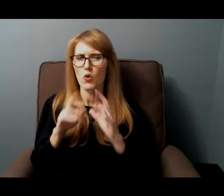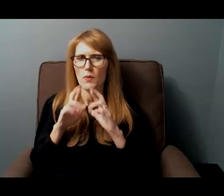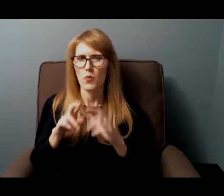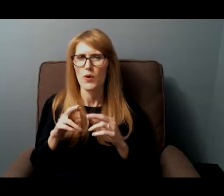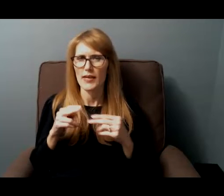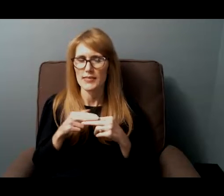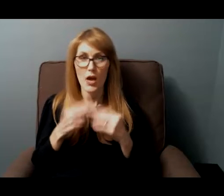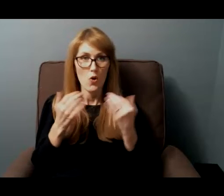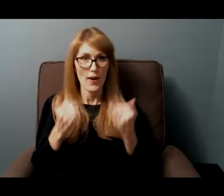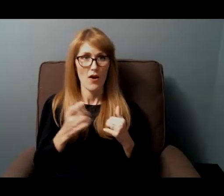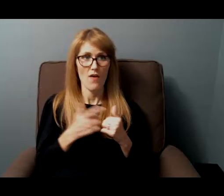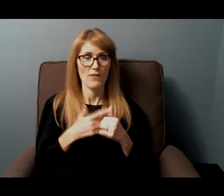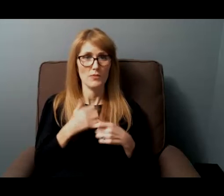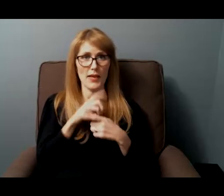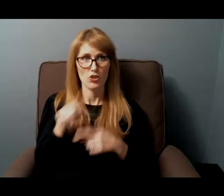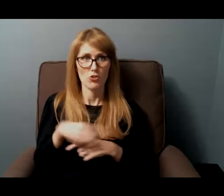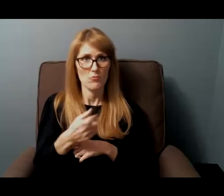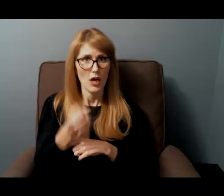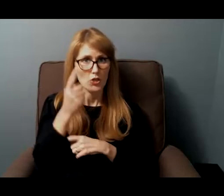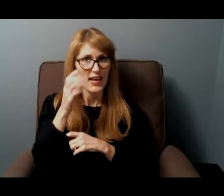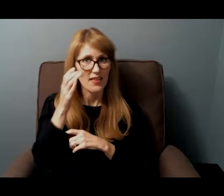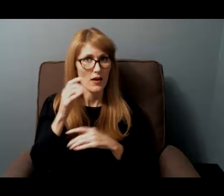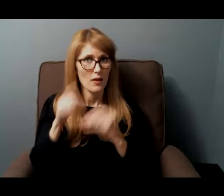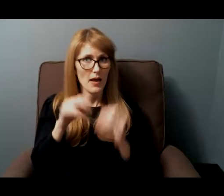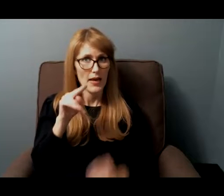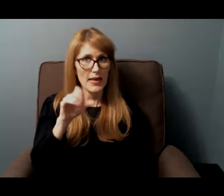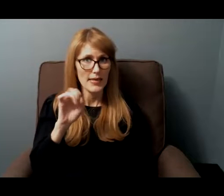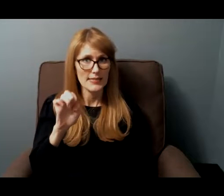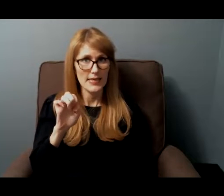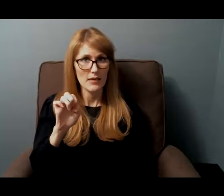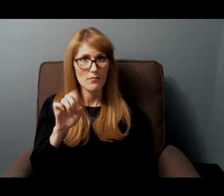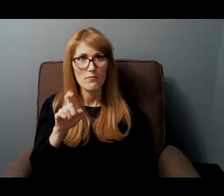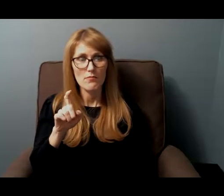clear about this whole concept of NESE. >> CIARA LADROMA: This is Ciara speaking.